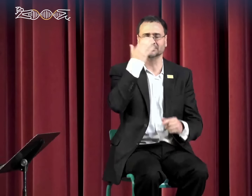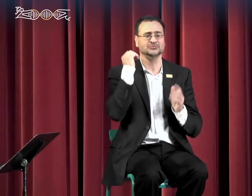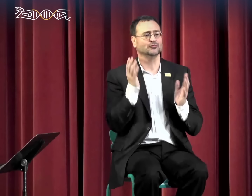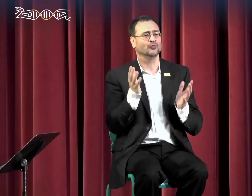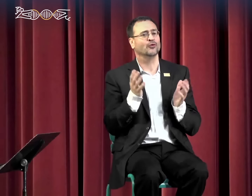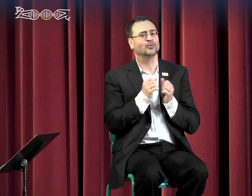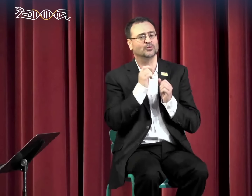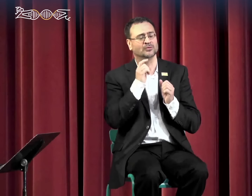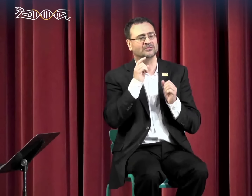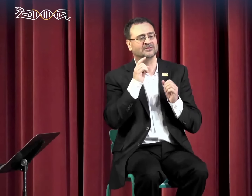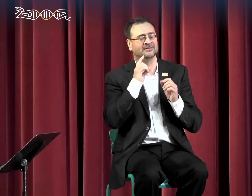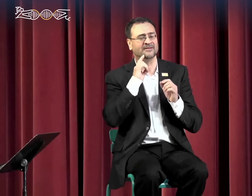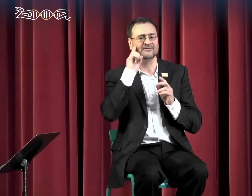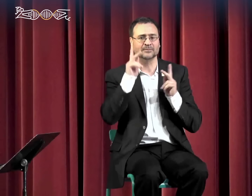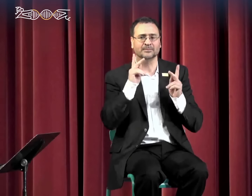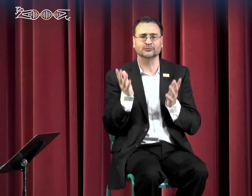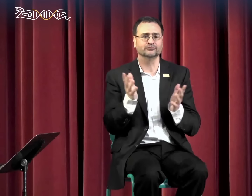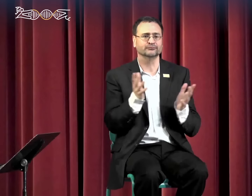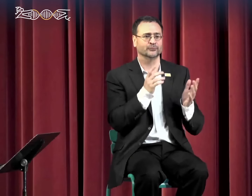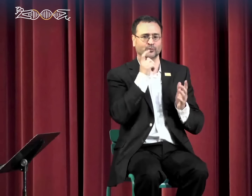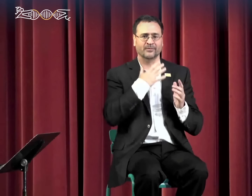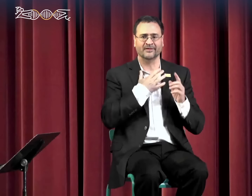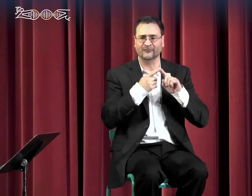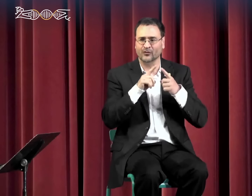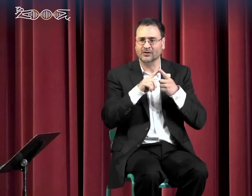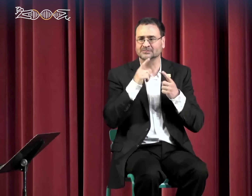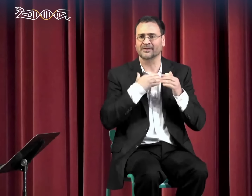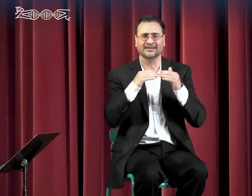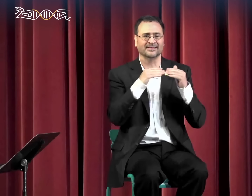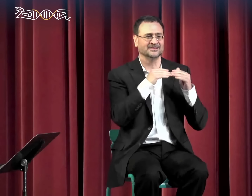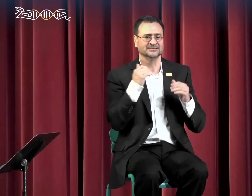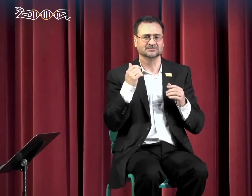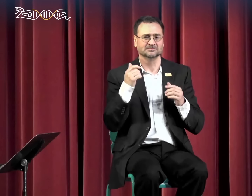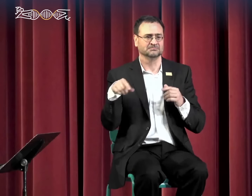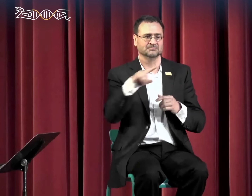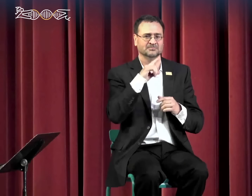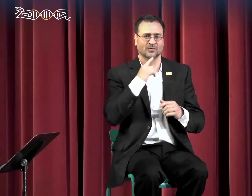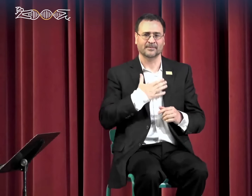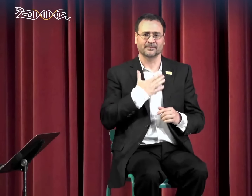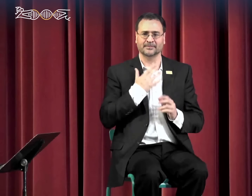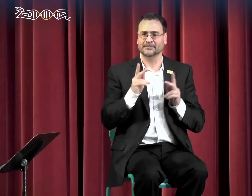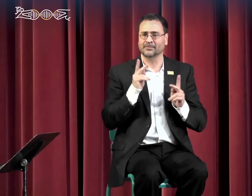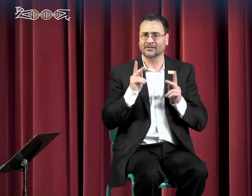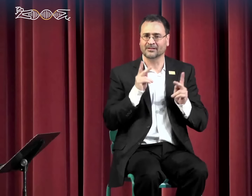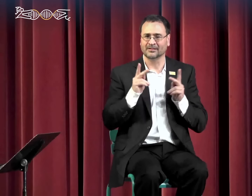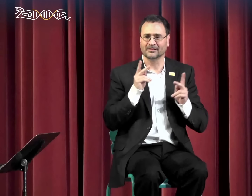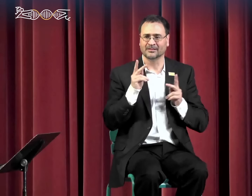which I find interesting. I talked to friends and colleagues and I know that